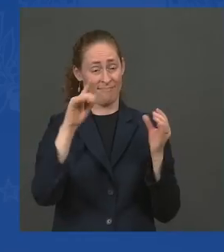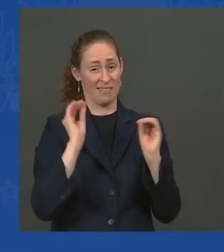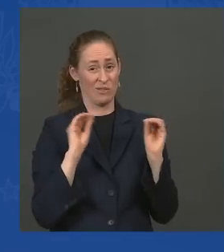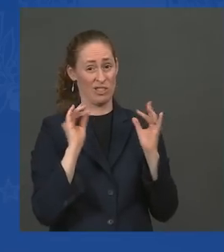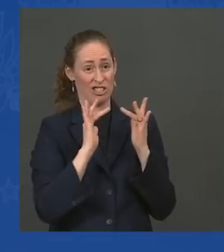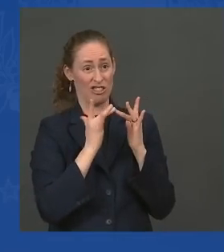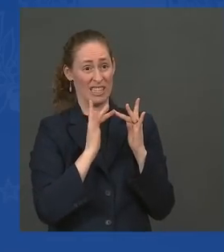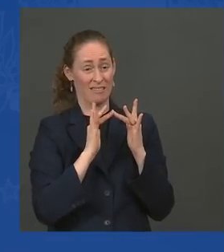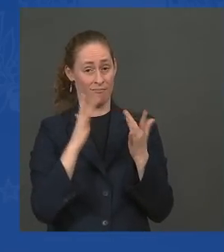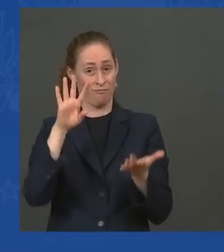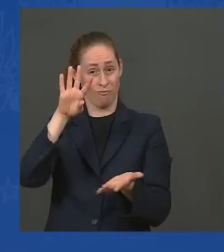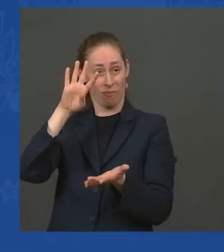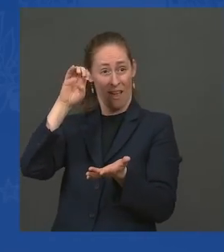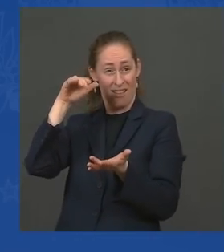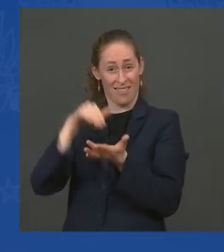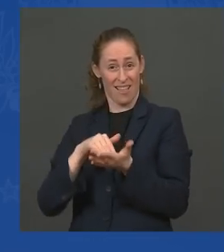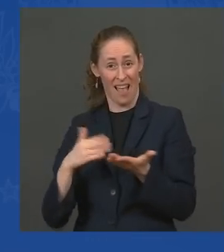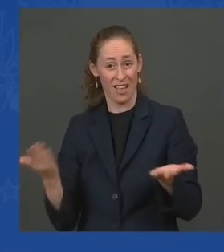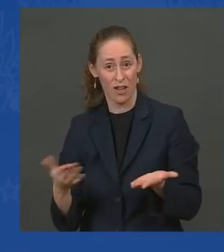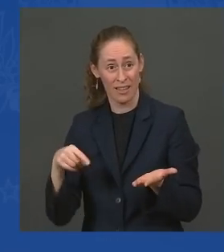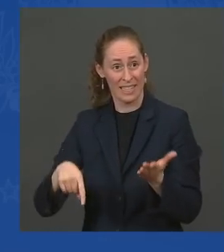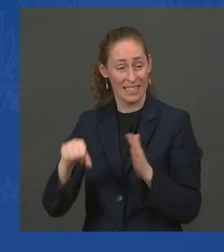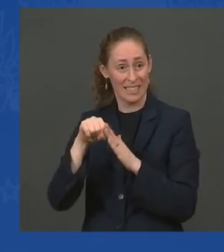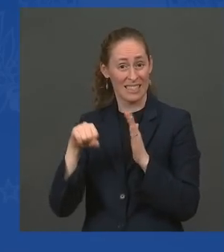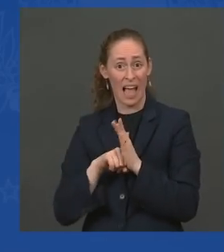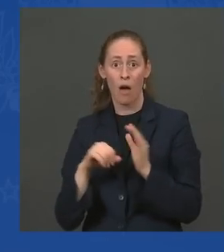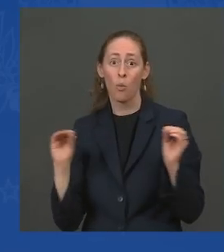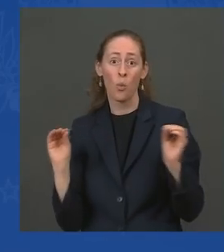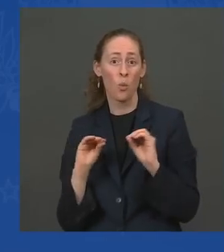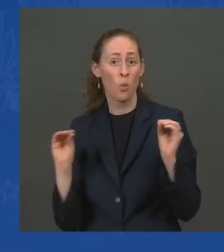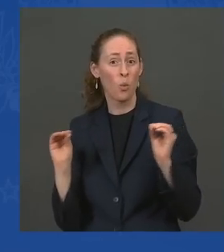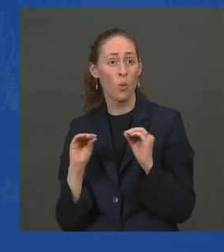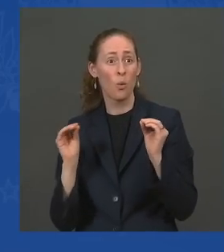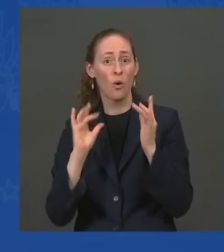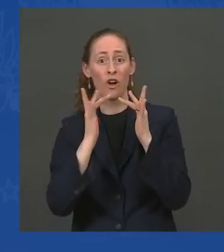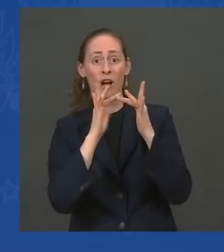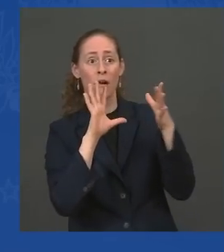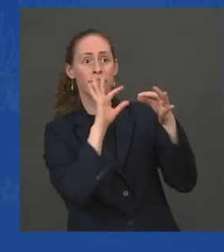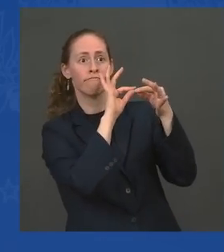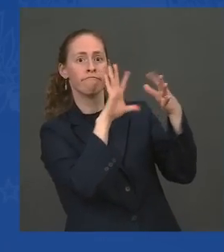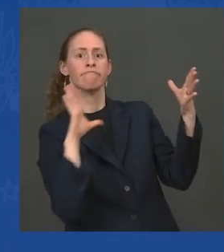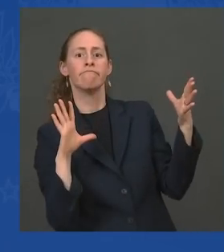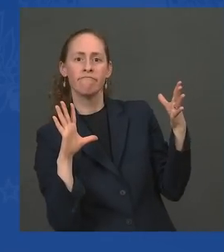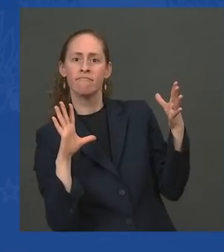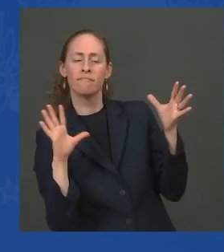A lot of places, there's no broadband infrastructure at all. This law is going to make high-speed Internet affordable,